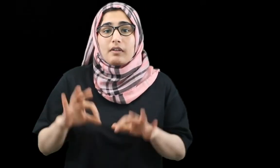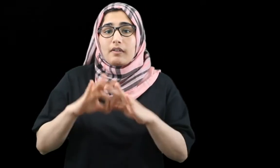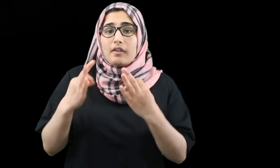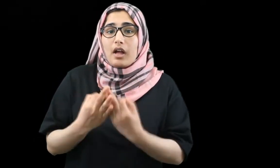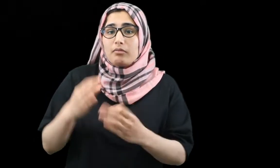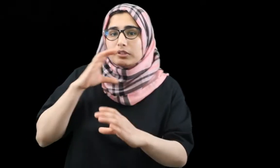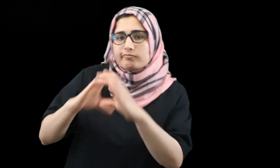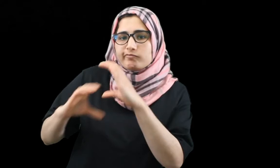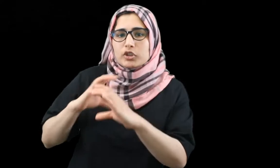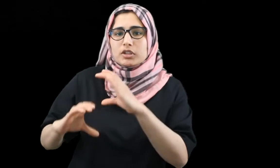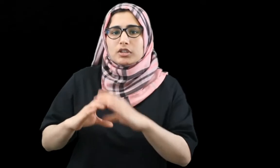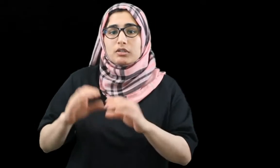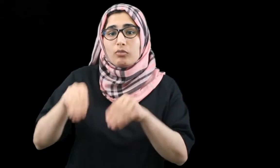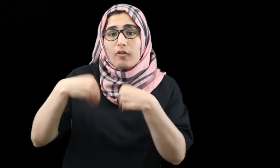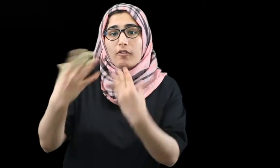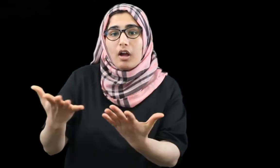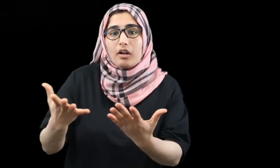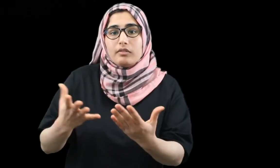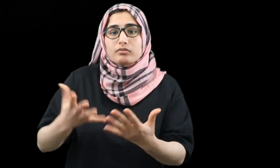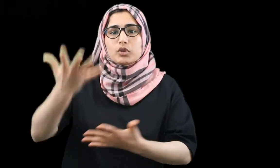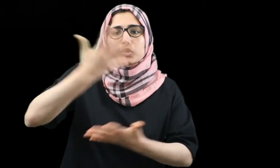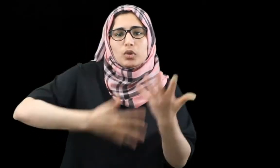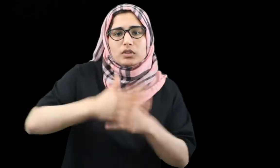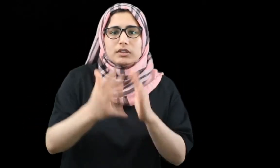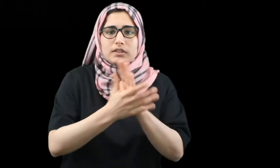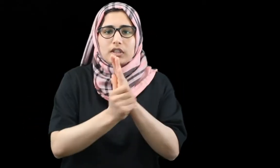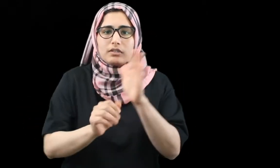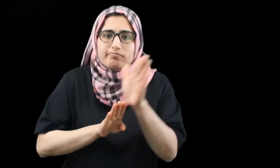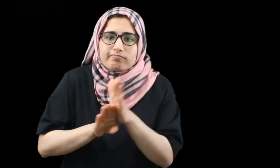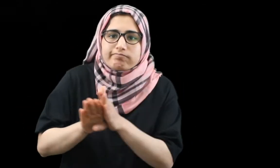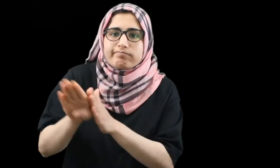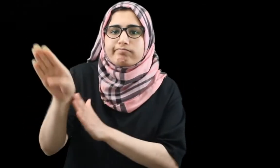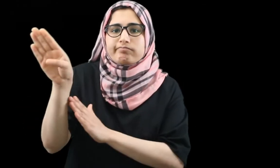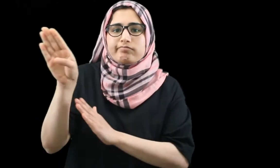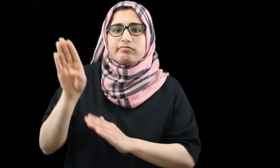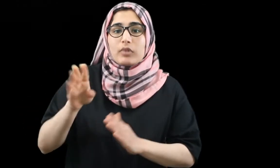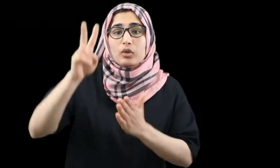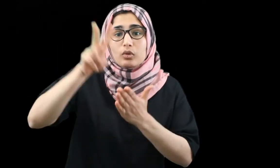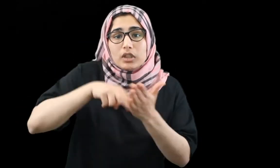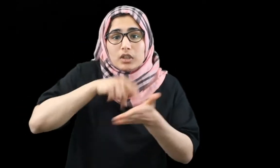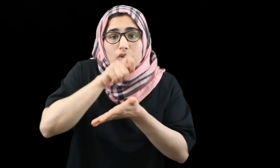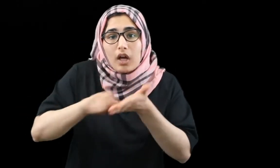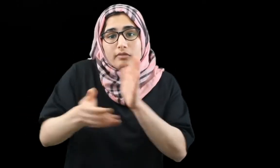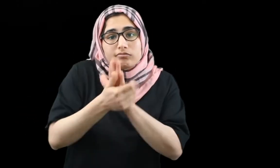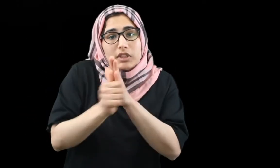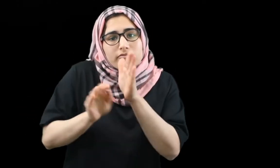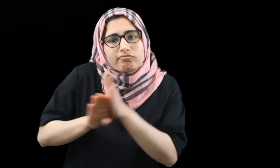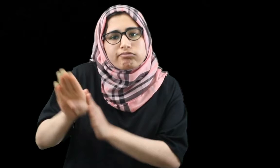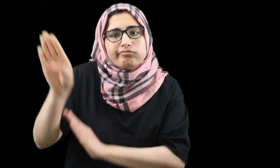When children can communicate fully with their family they learn the right social skills.